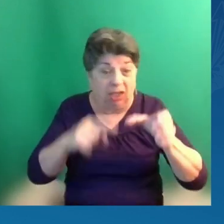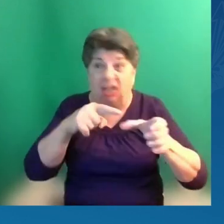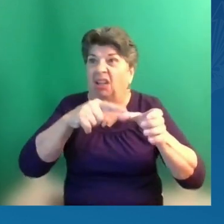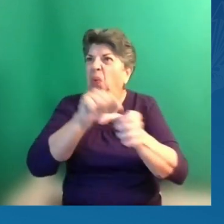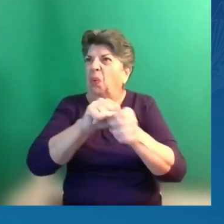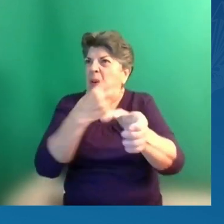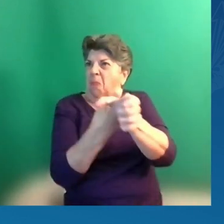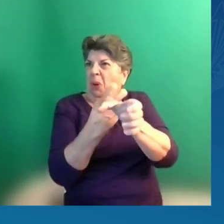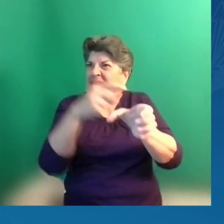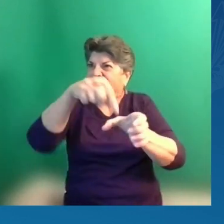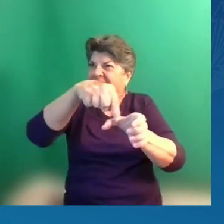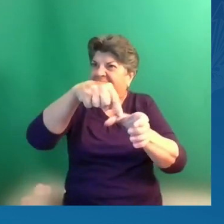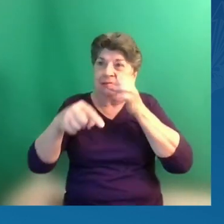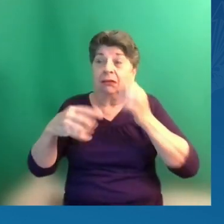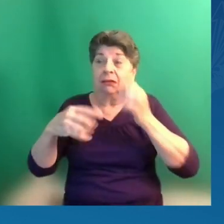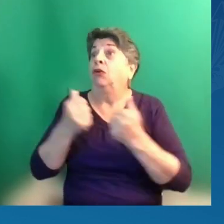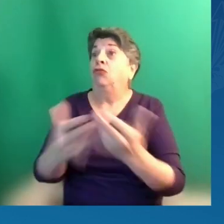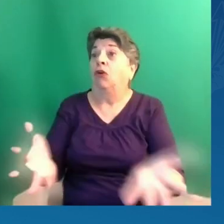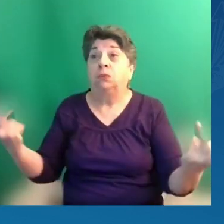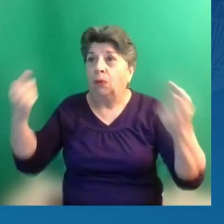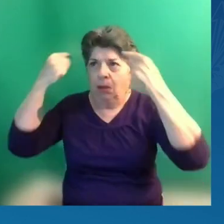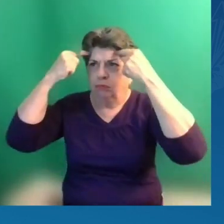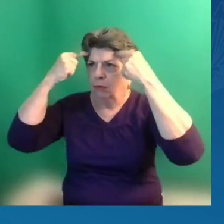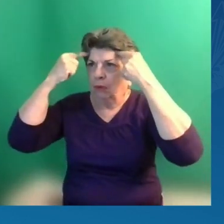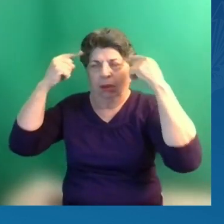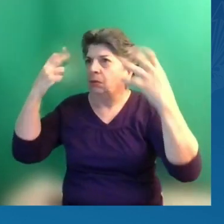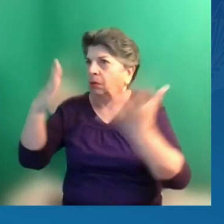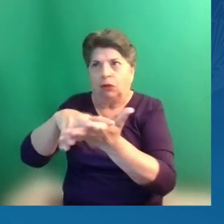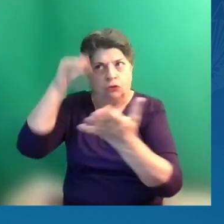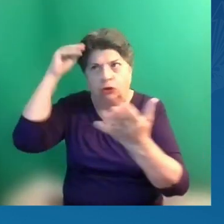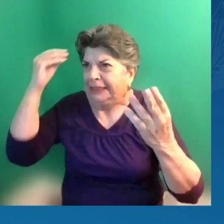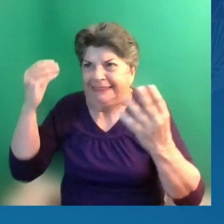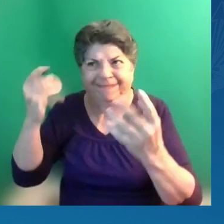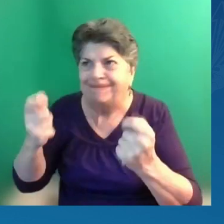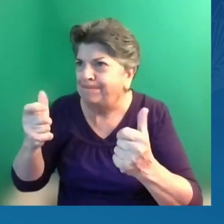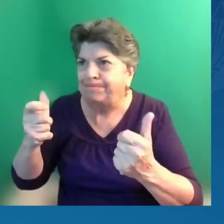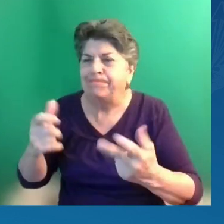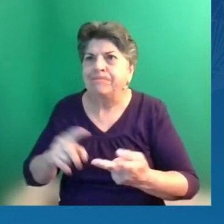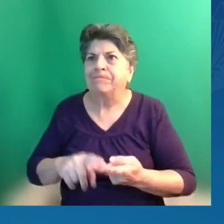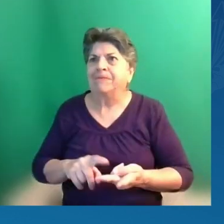And yet, today, as many as 10 million households get their water